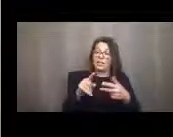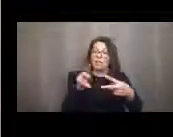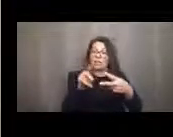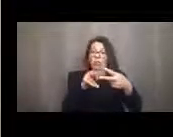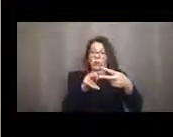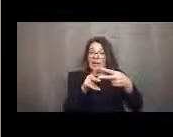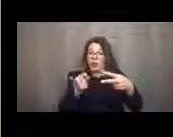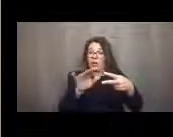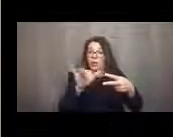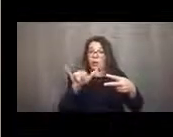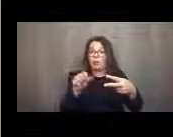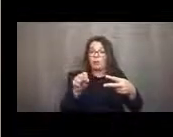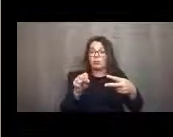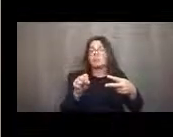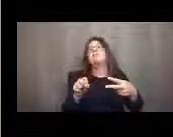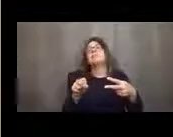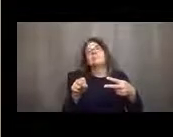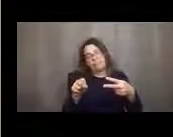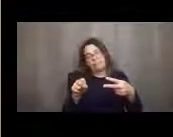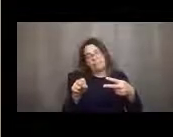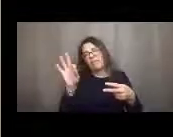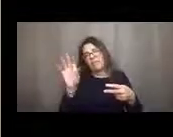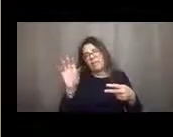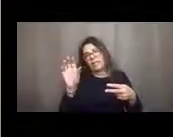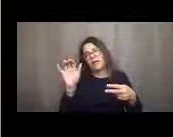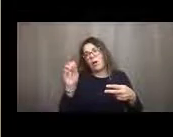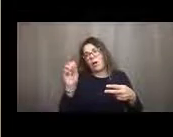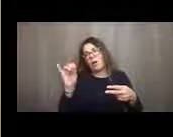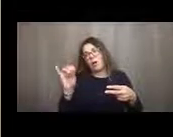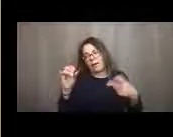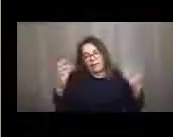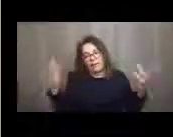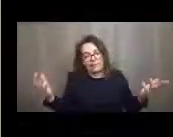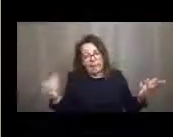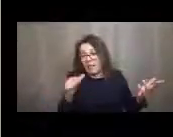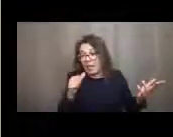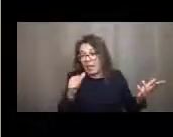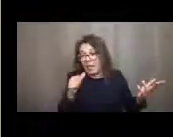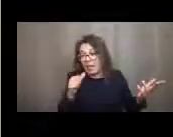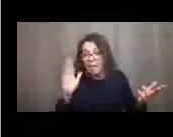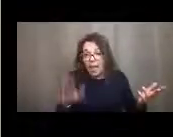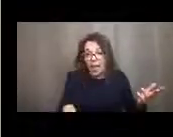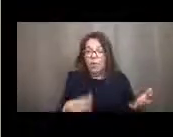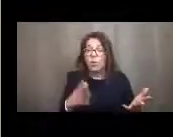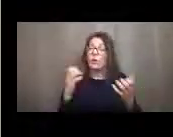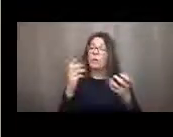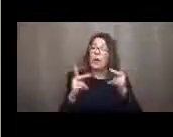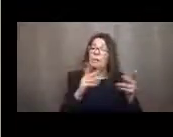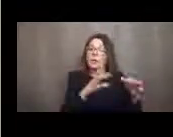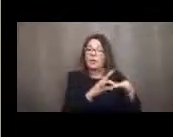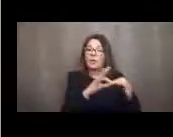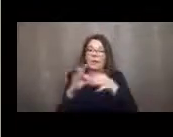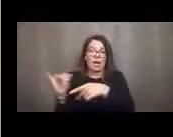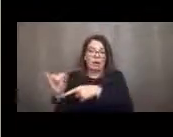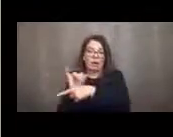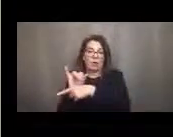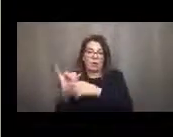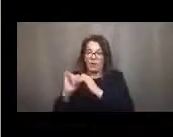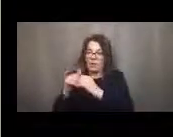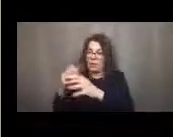then you have a Financial Conflict of Interest. It's not a bad thing. We want people to have ties with industry. That's how we get good discoveries.